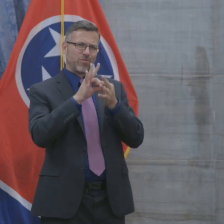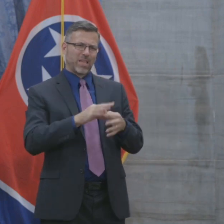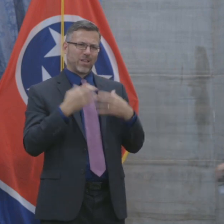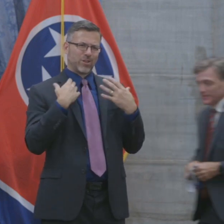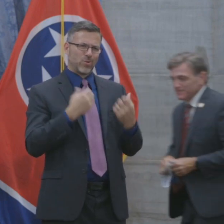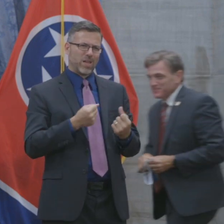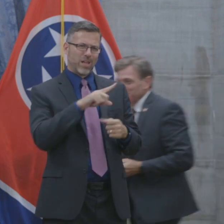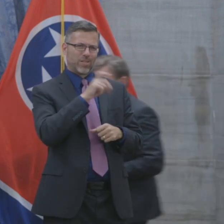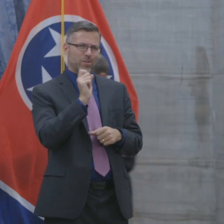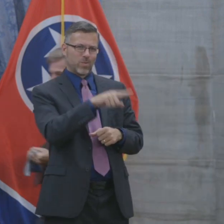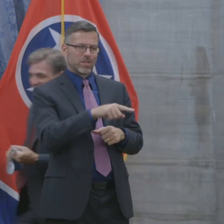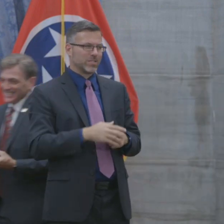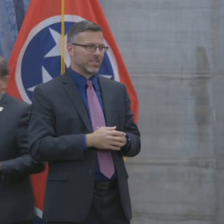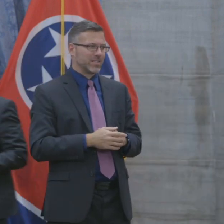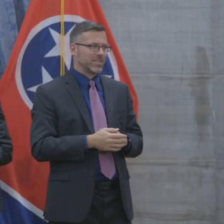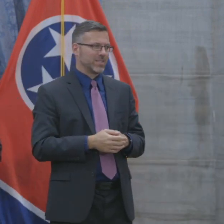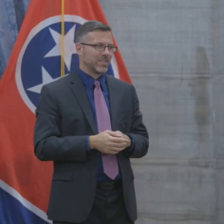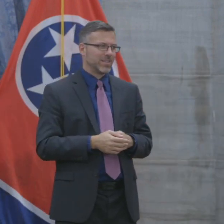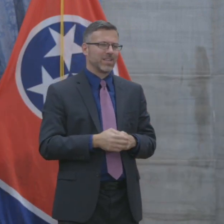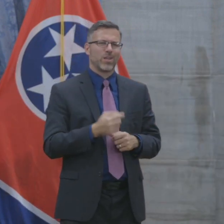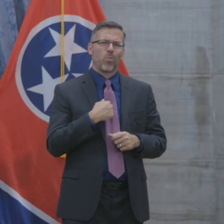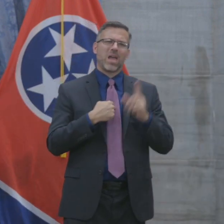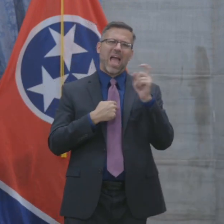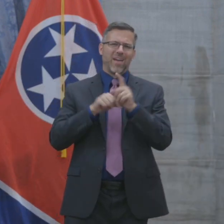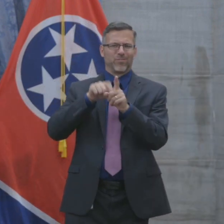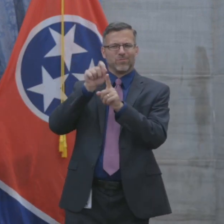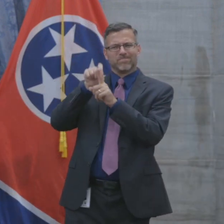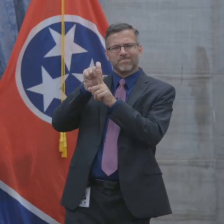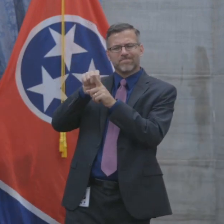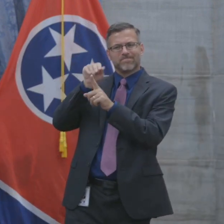we've -- in the process look for those payments next week or